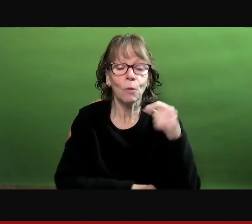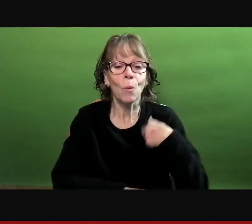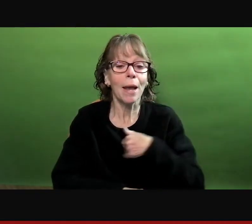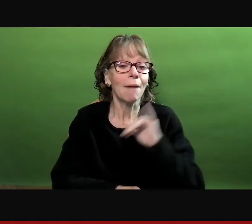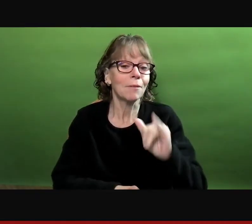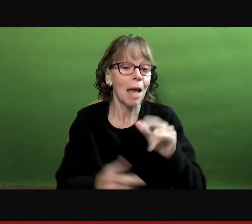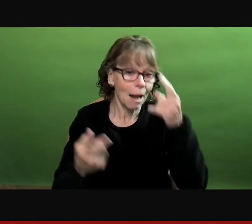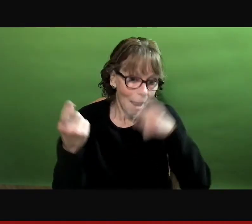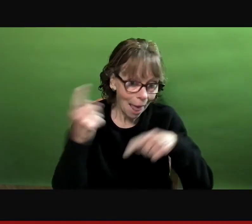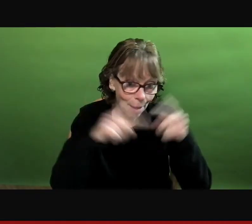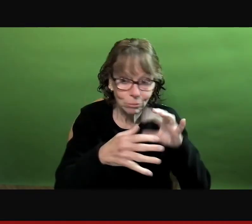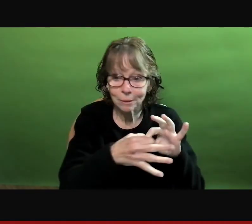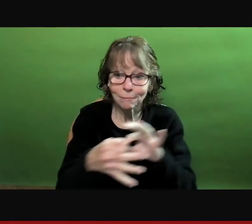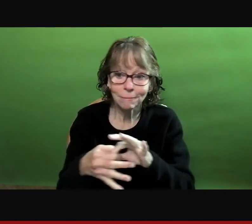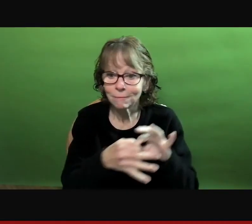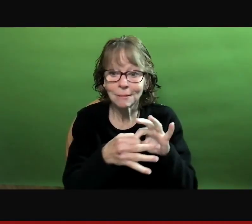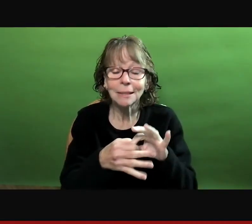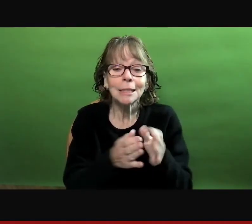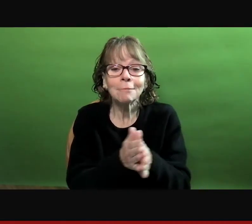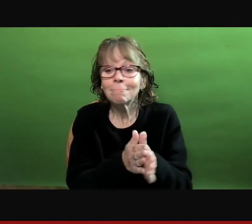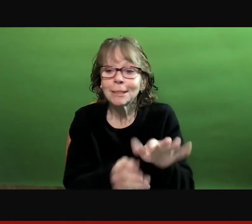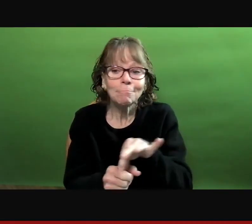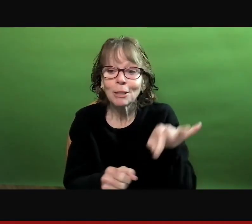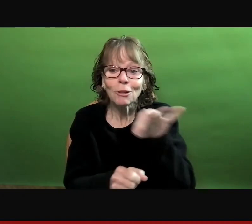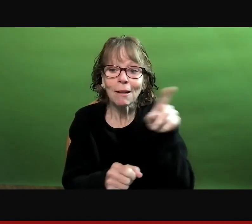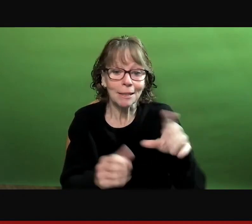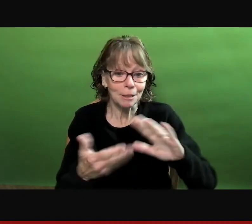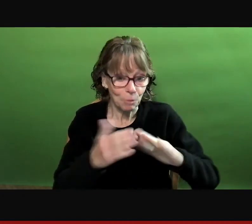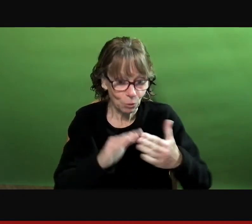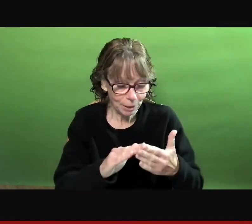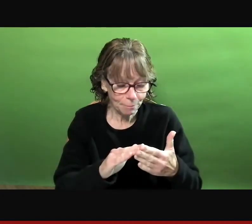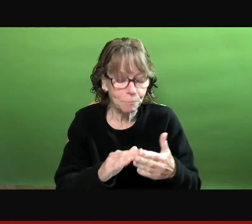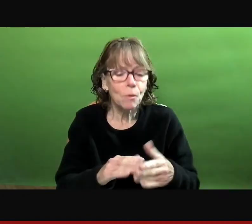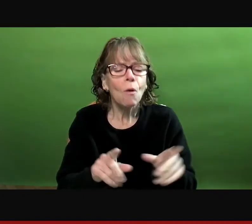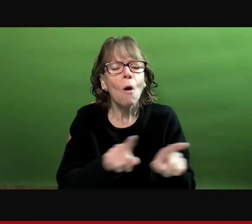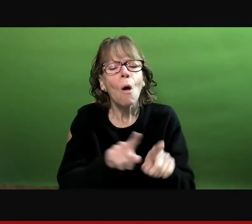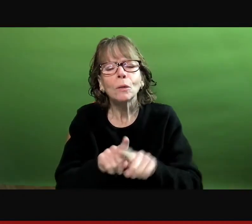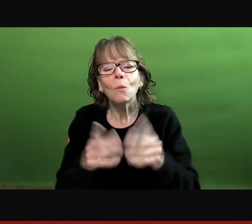We also wanna thank the Stanford Radiology Department, the School of Medicine Office of